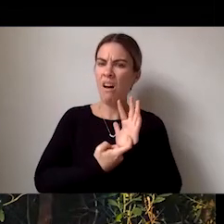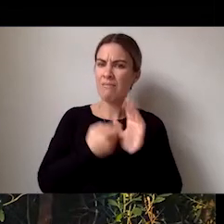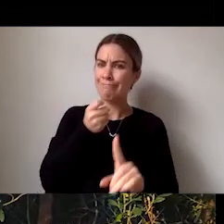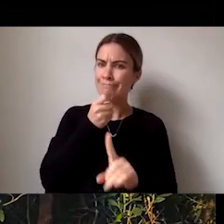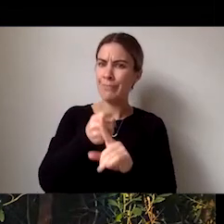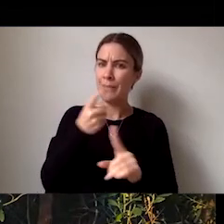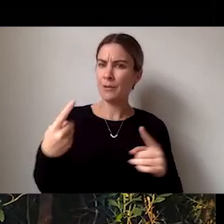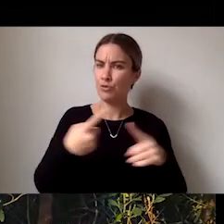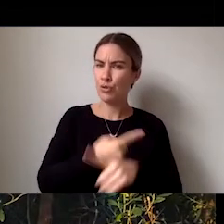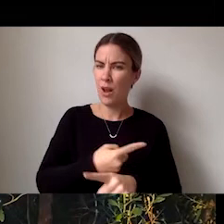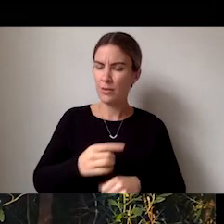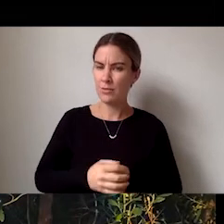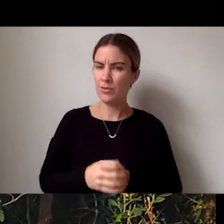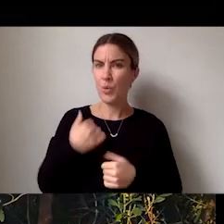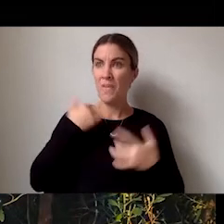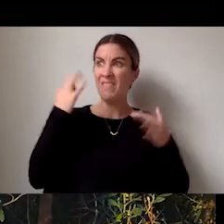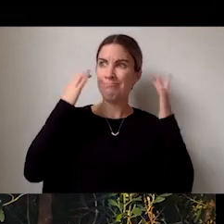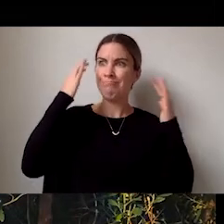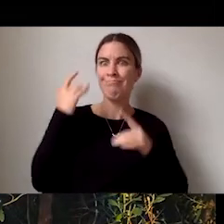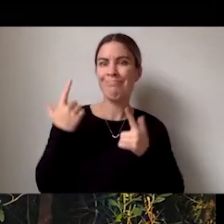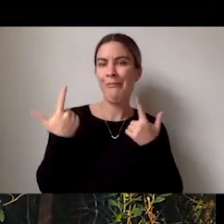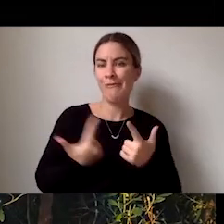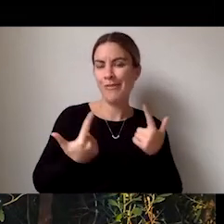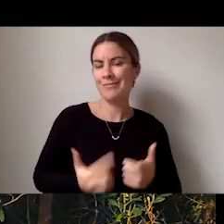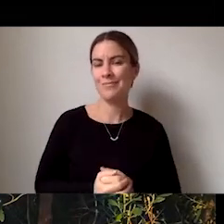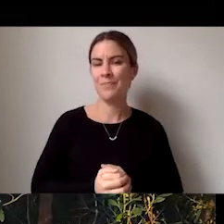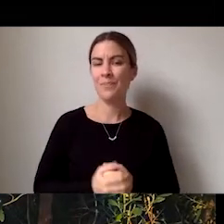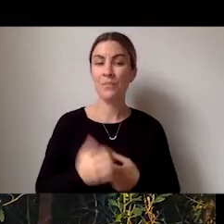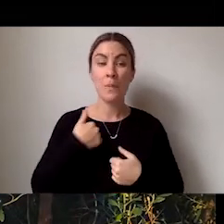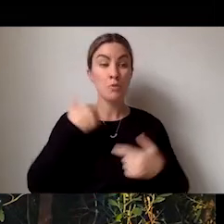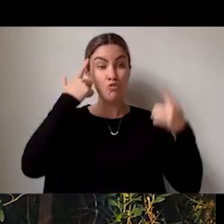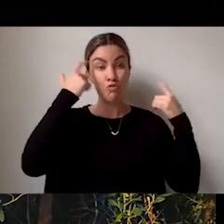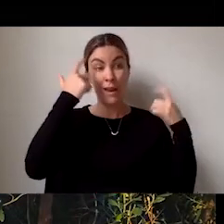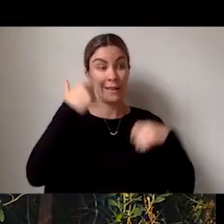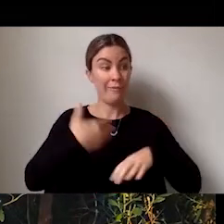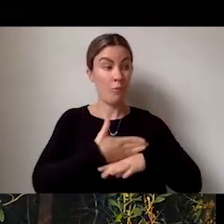I guess, my creative work is very relevant. Even though sometimes